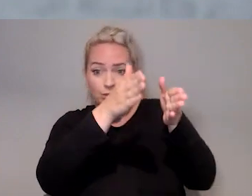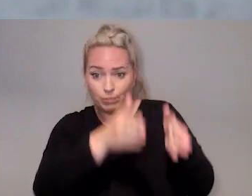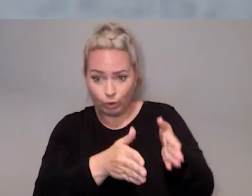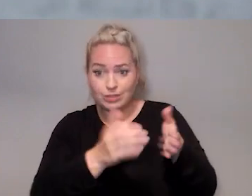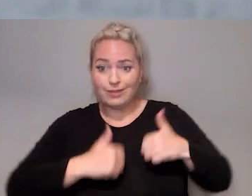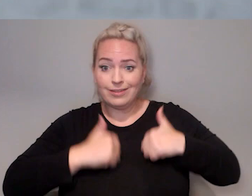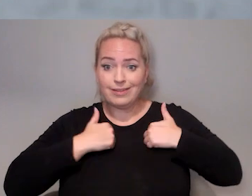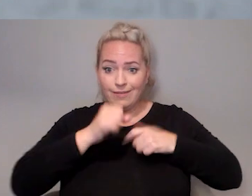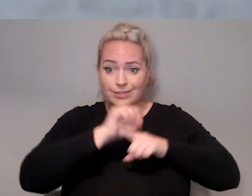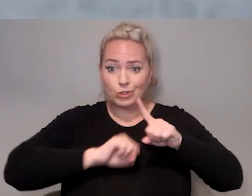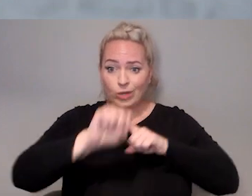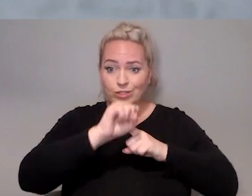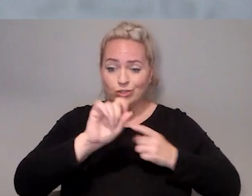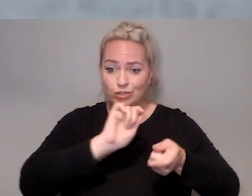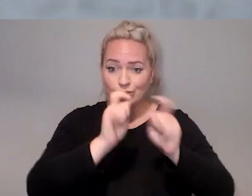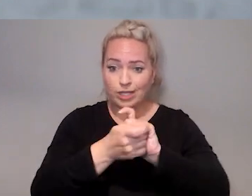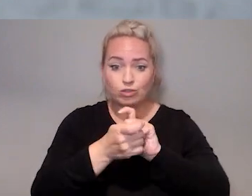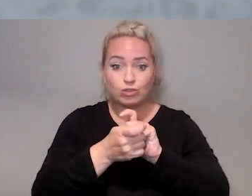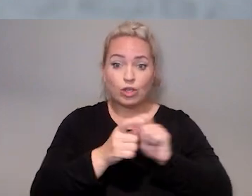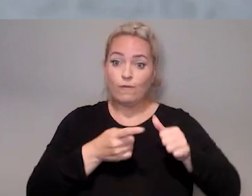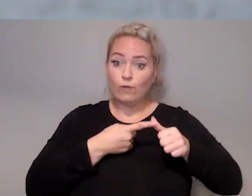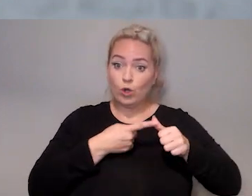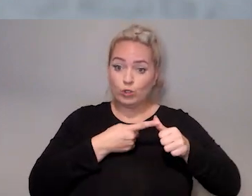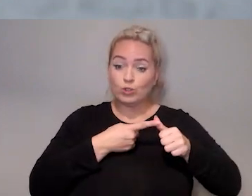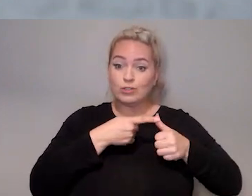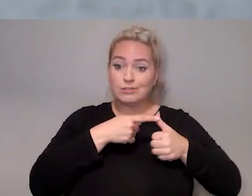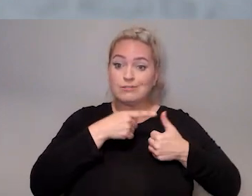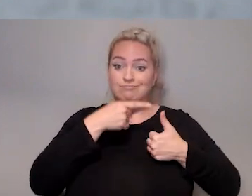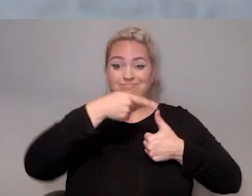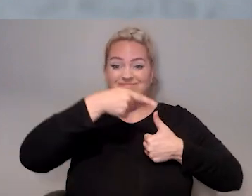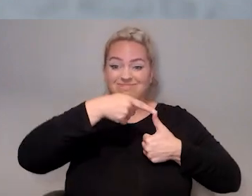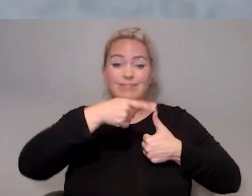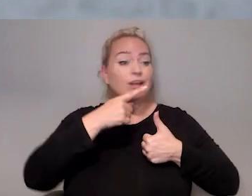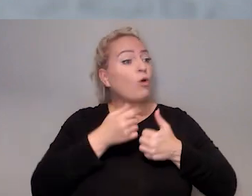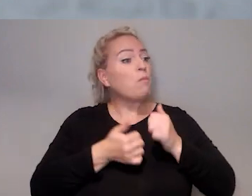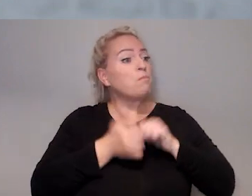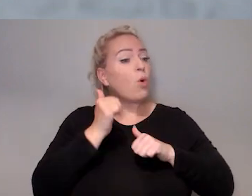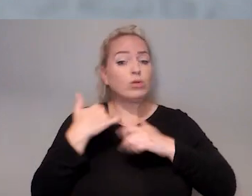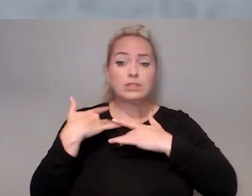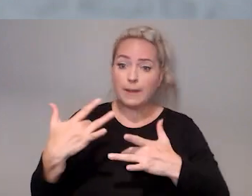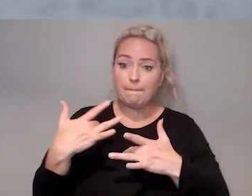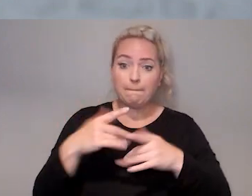circumstances change related to this first point is the fact that while most typically the person